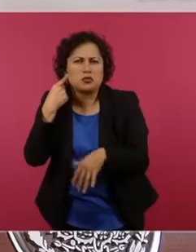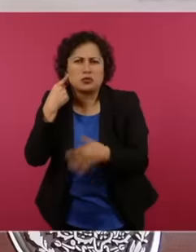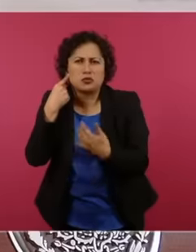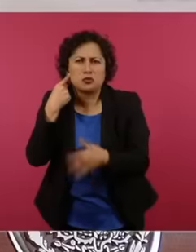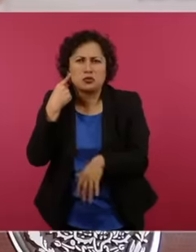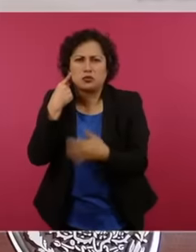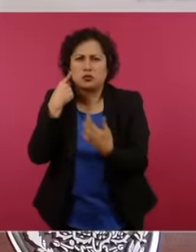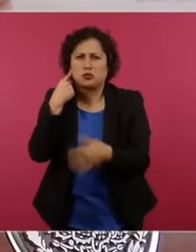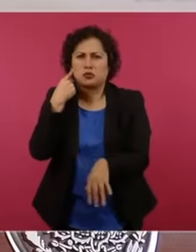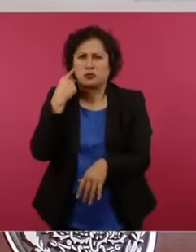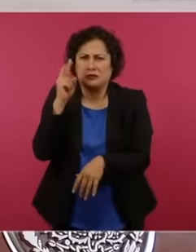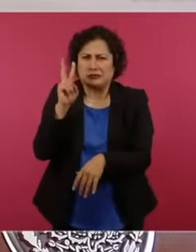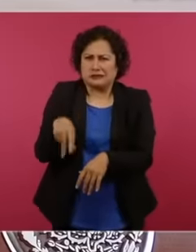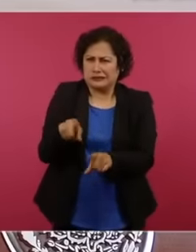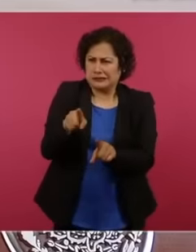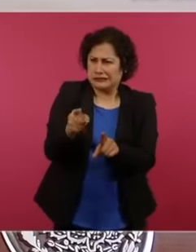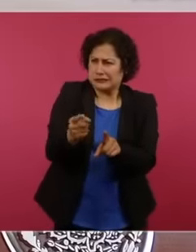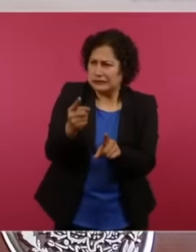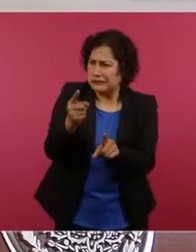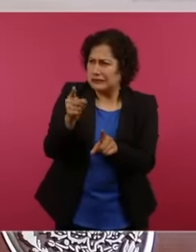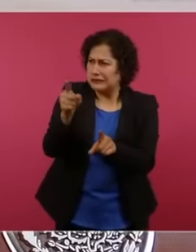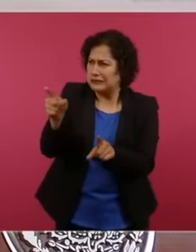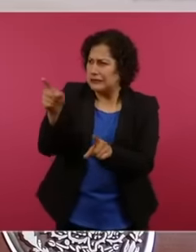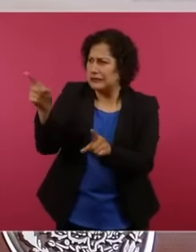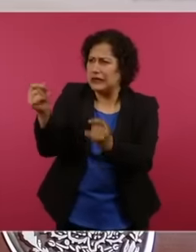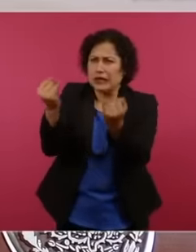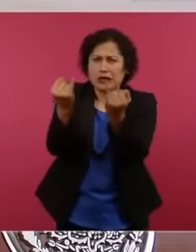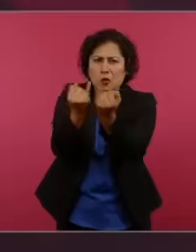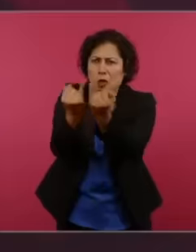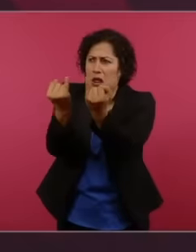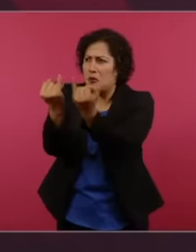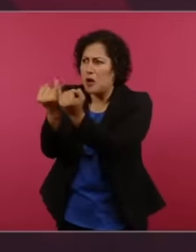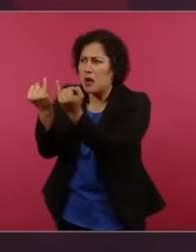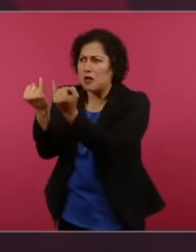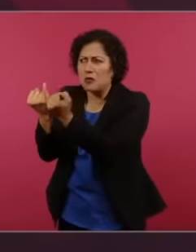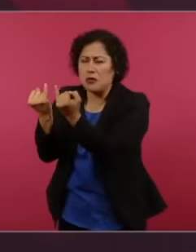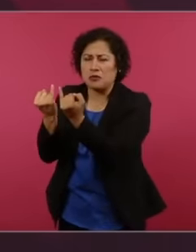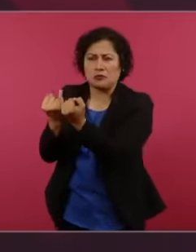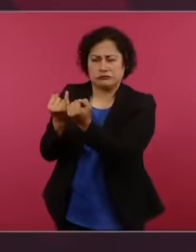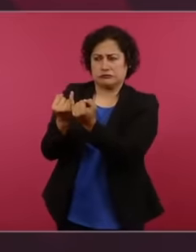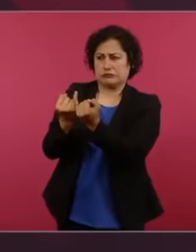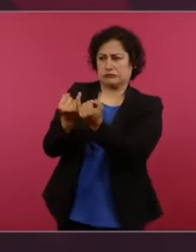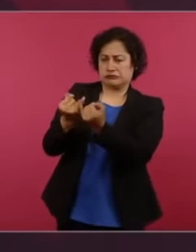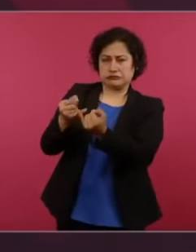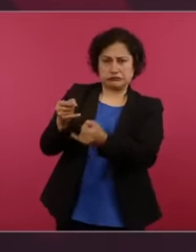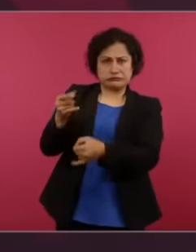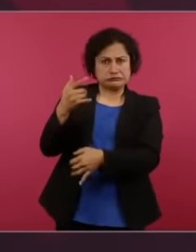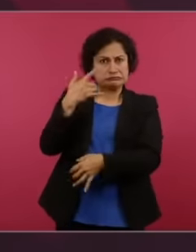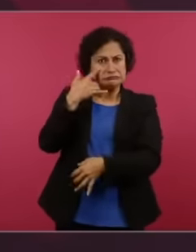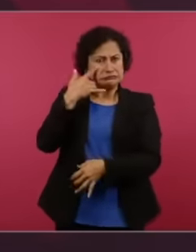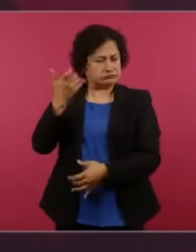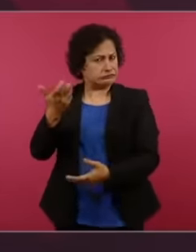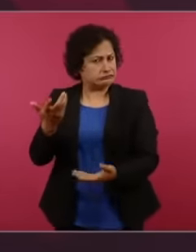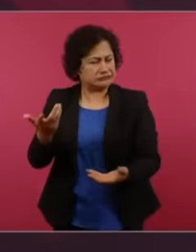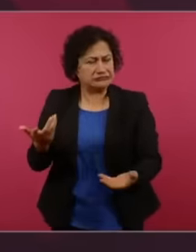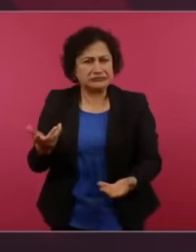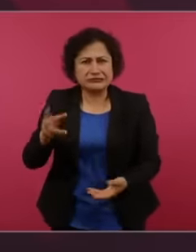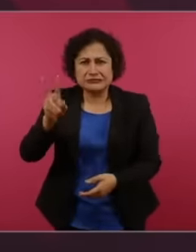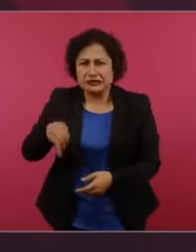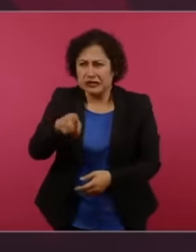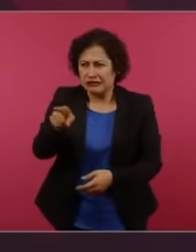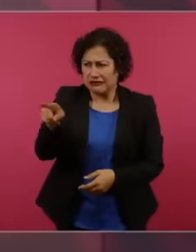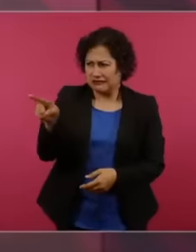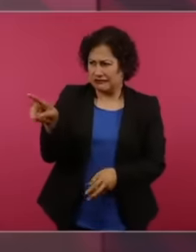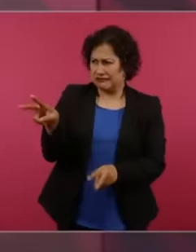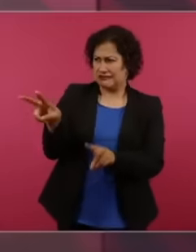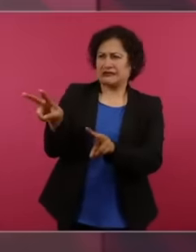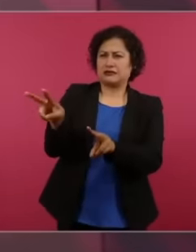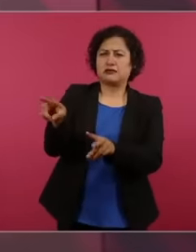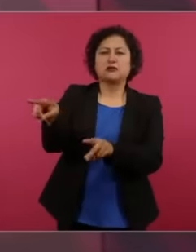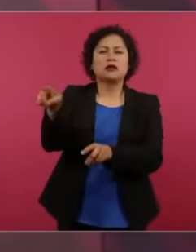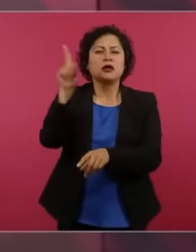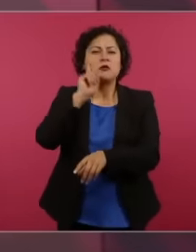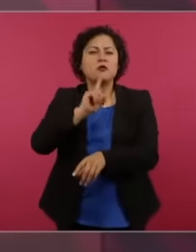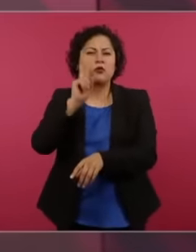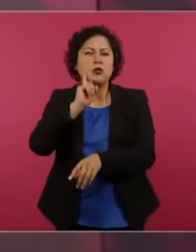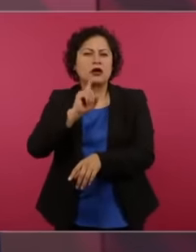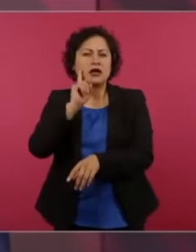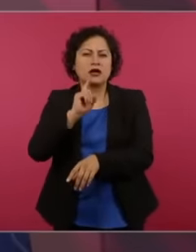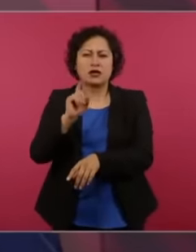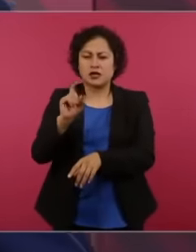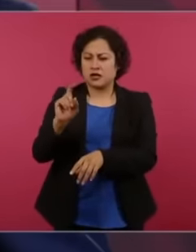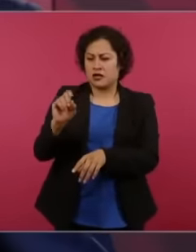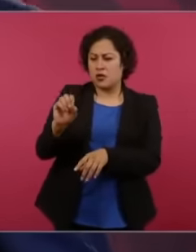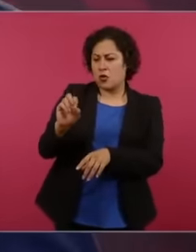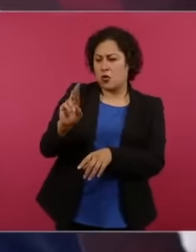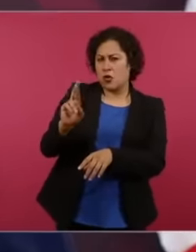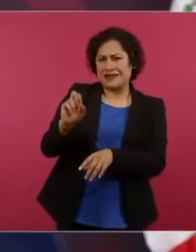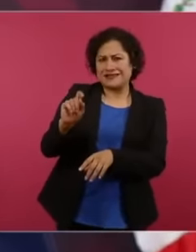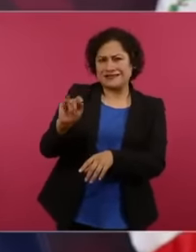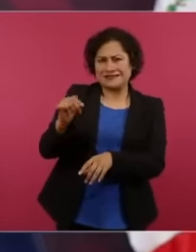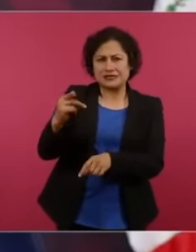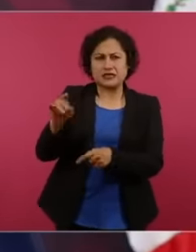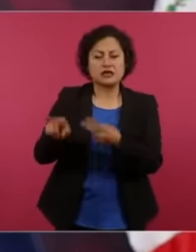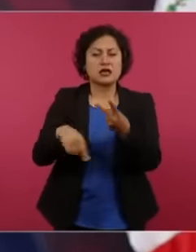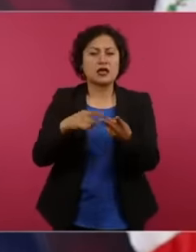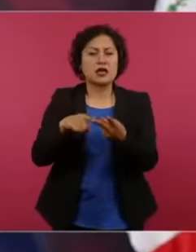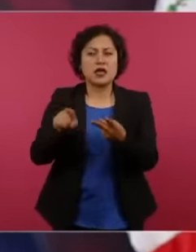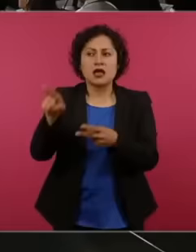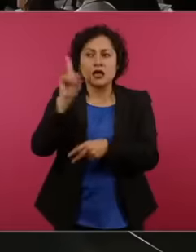screams but discomposed to sucena urestegui